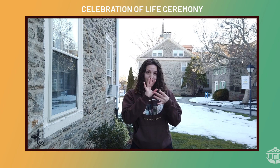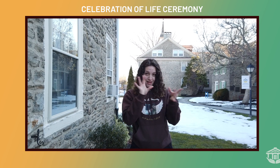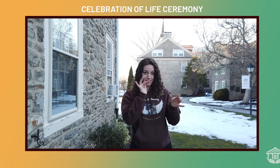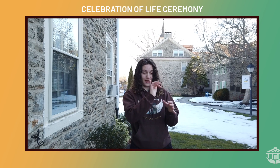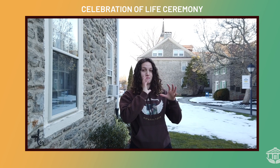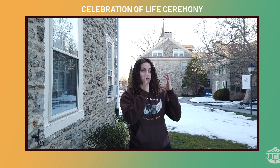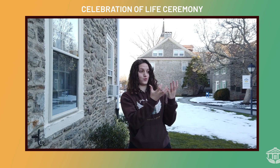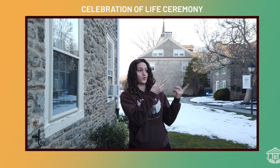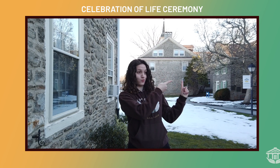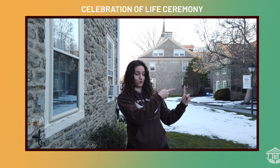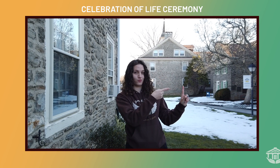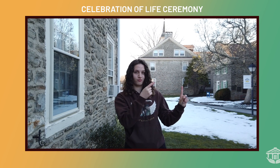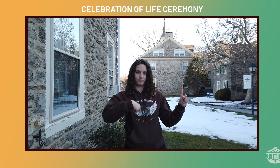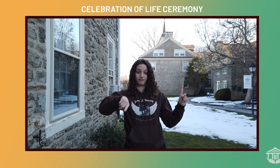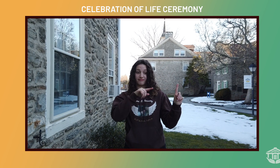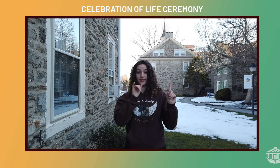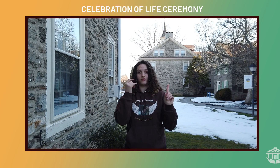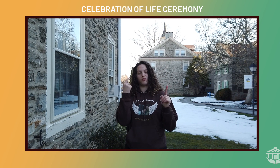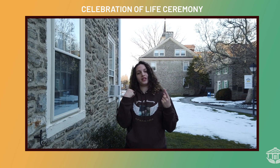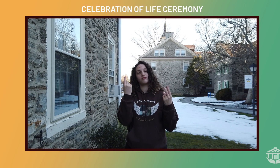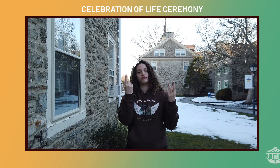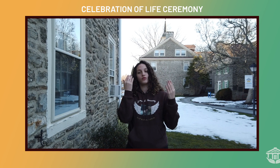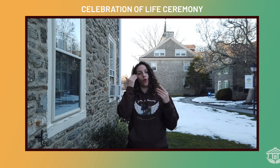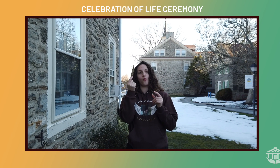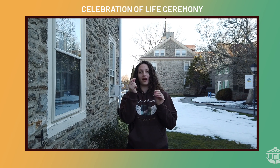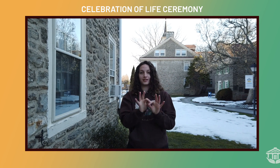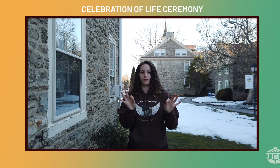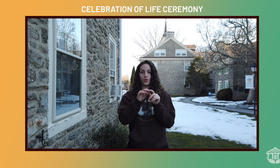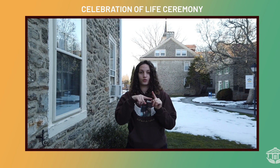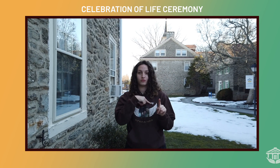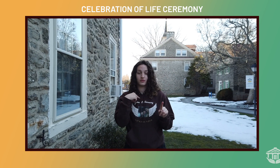After we release the balloon, we reflect on the significance of that person’s life,